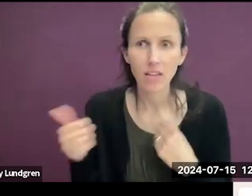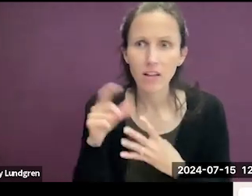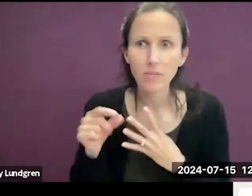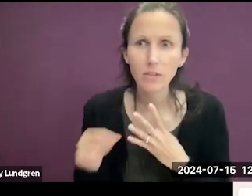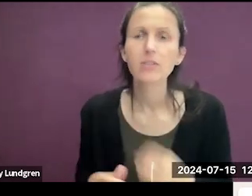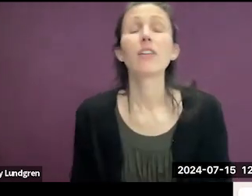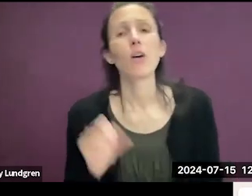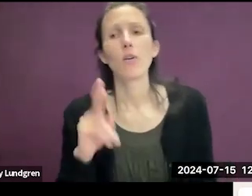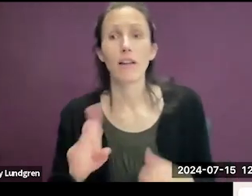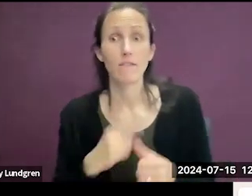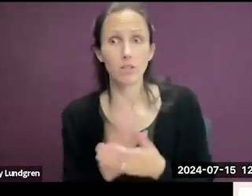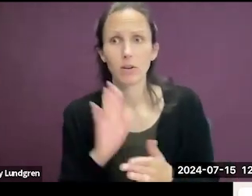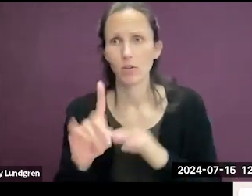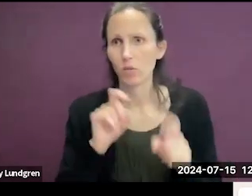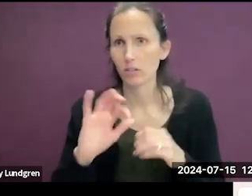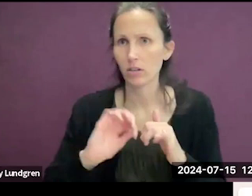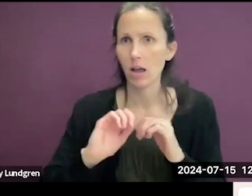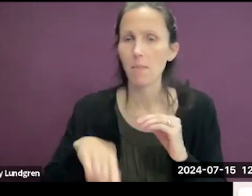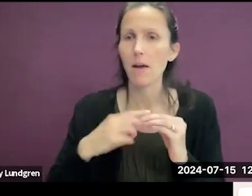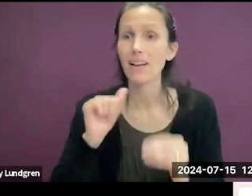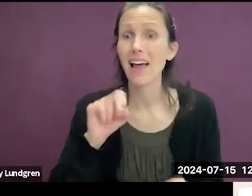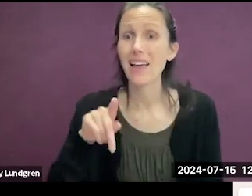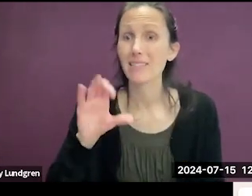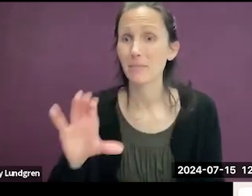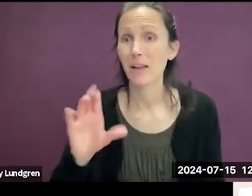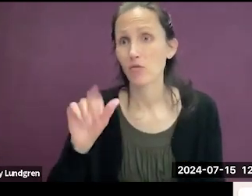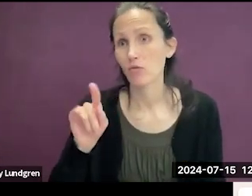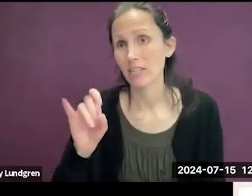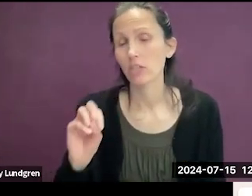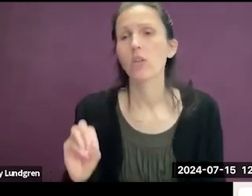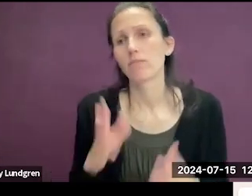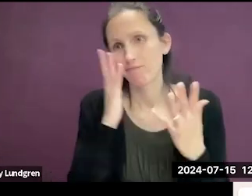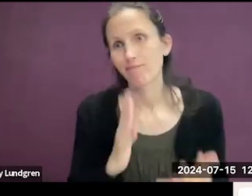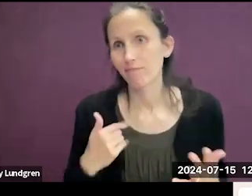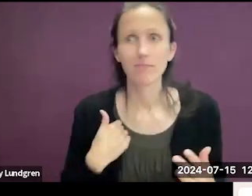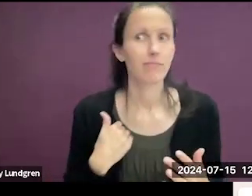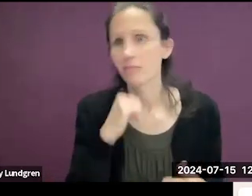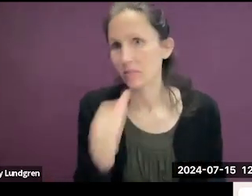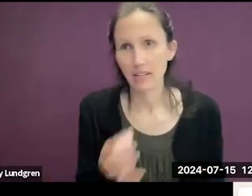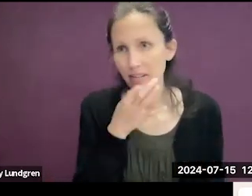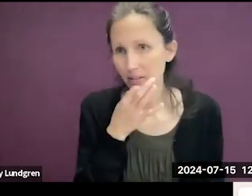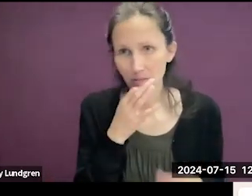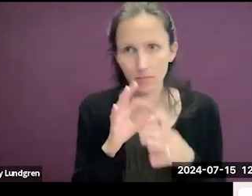So the first part of your question about aspect ratio, unfortunately, I'm definitely not an expert when it comes to that.